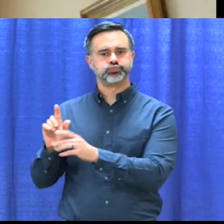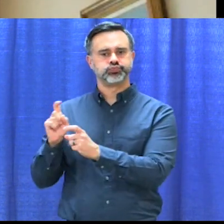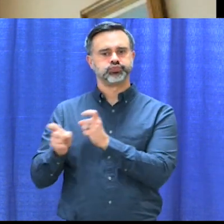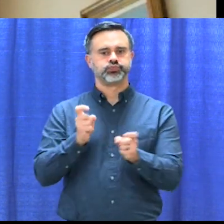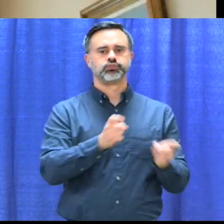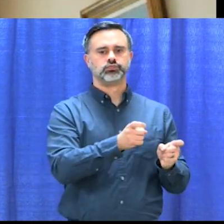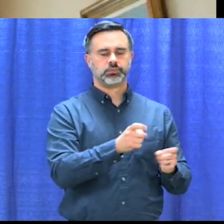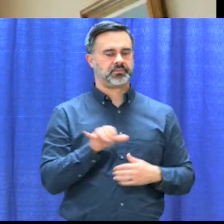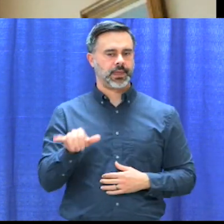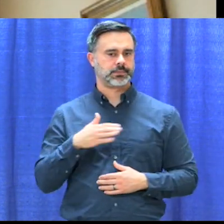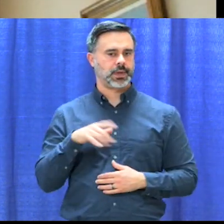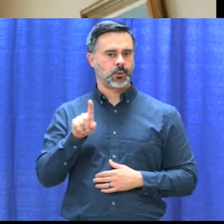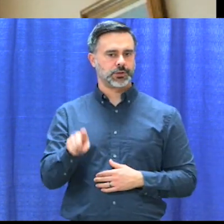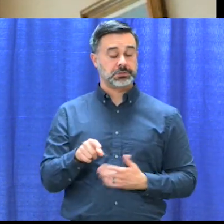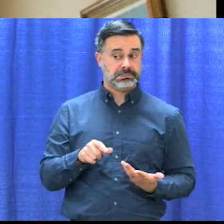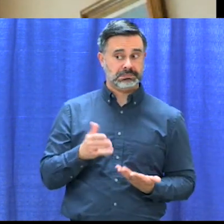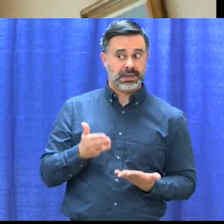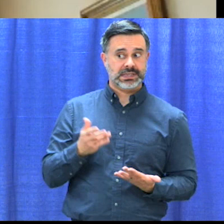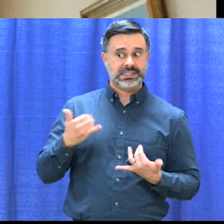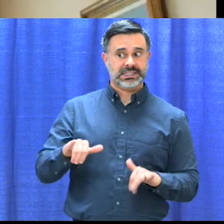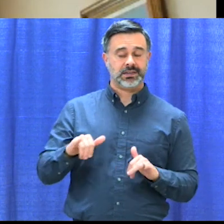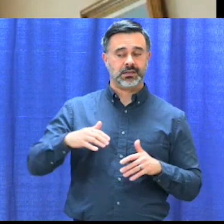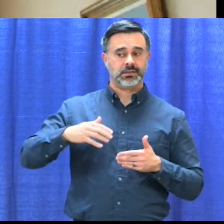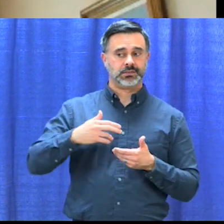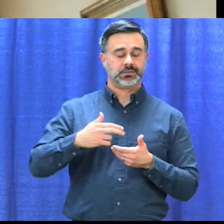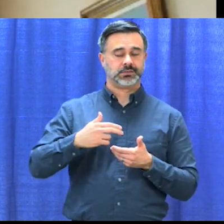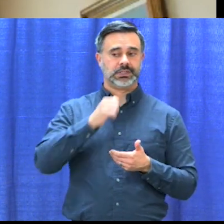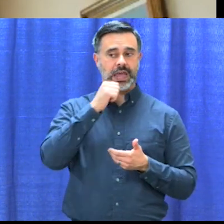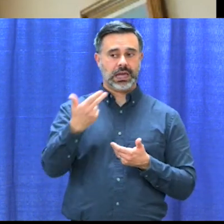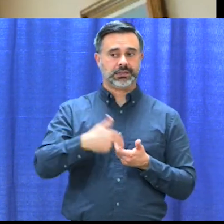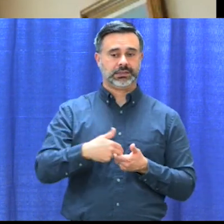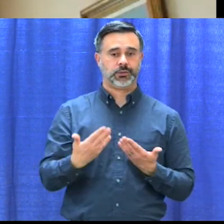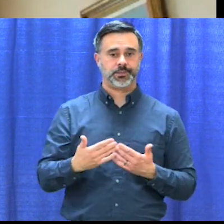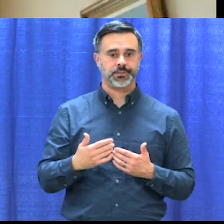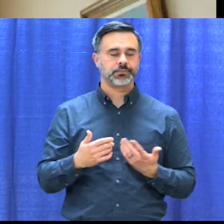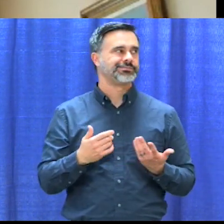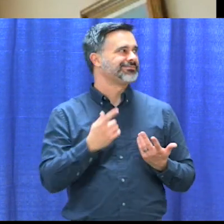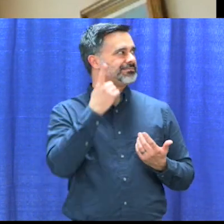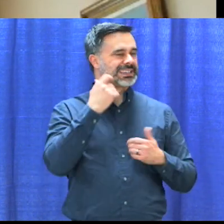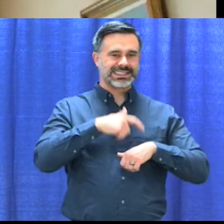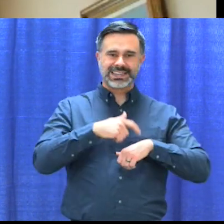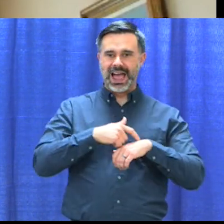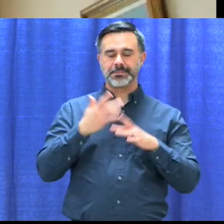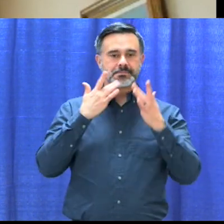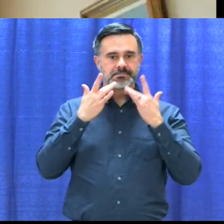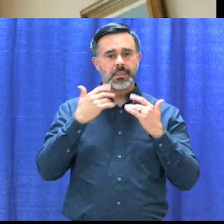Those are my questions and I guess he's still not here. Just because we don't have enough time I have other questions and if I could submit them